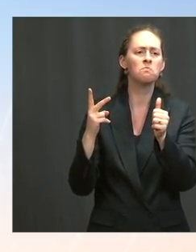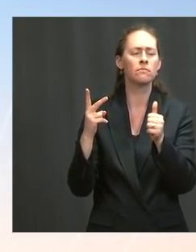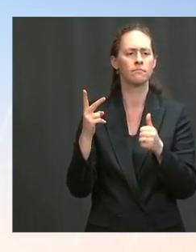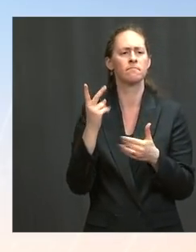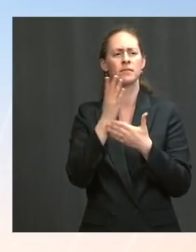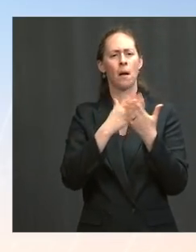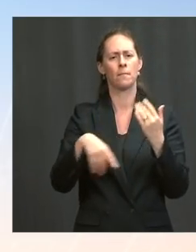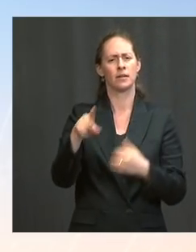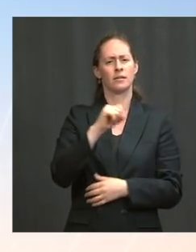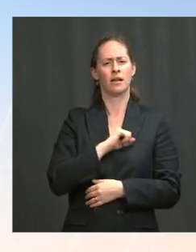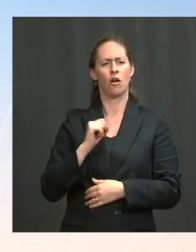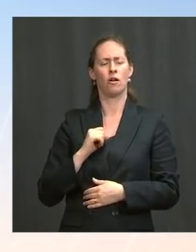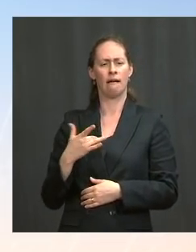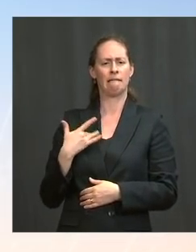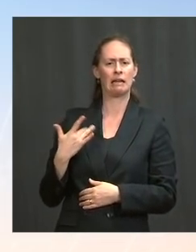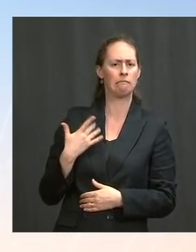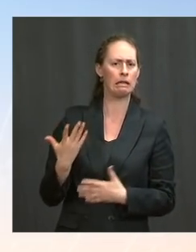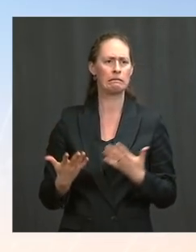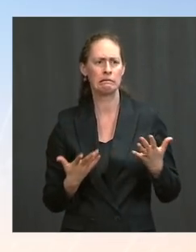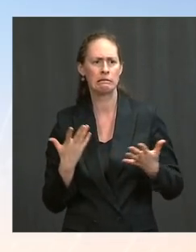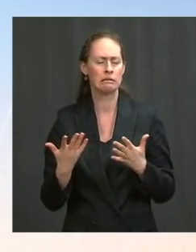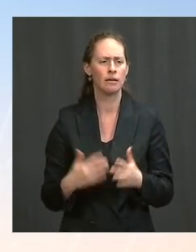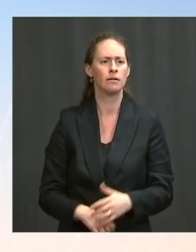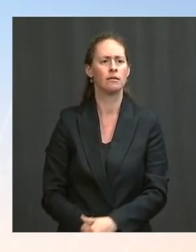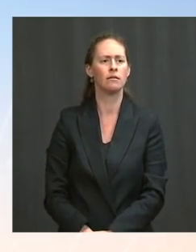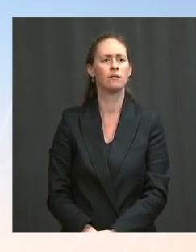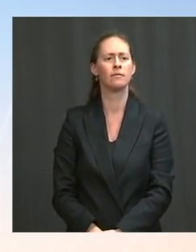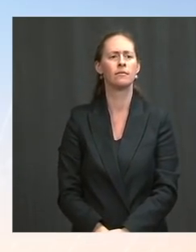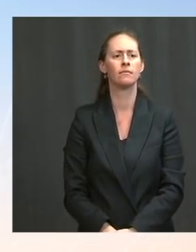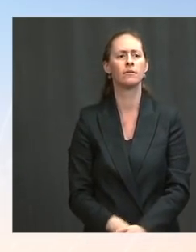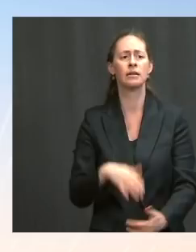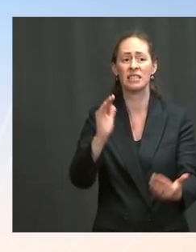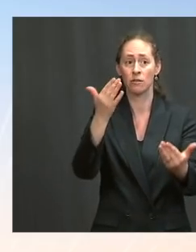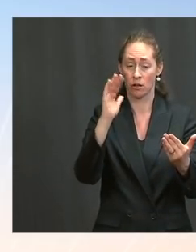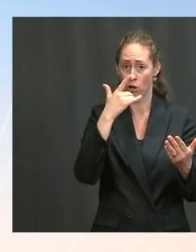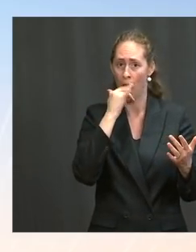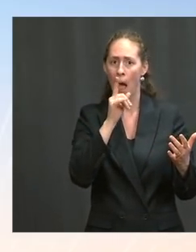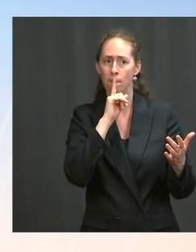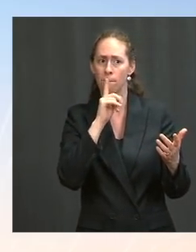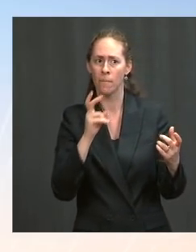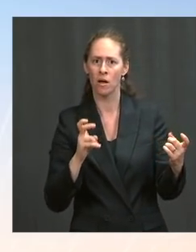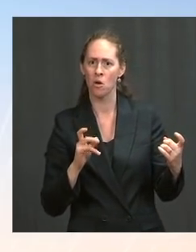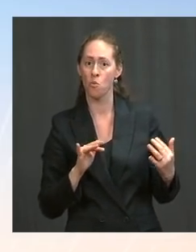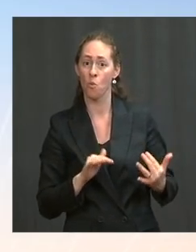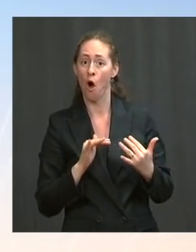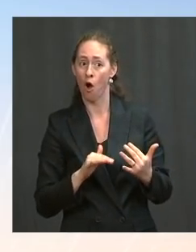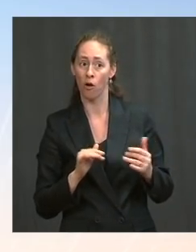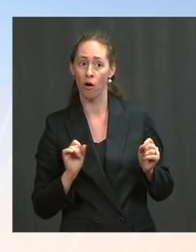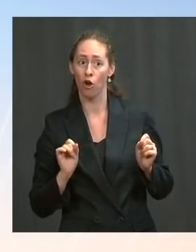as if we have a low-level of war underway with the Iranians, because it's this sort of constant back-and-forth.